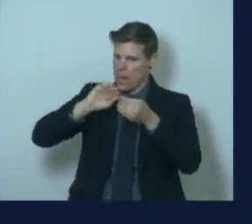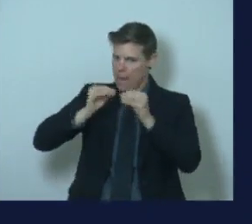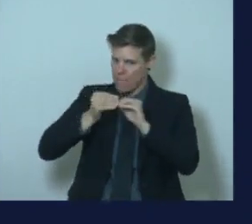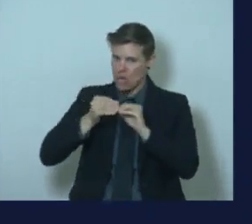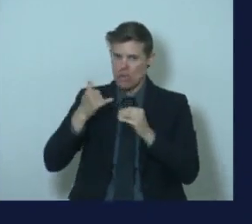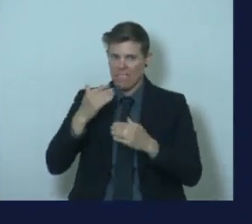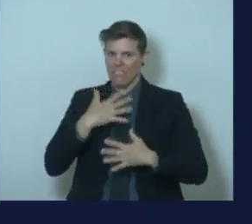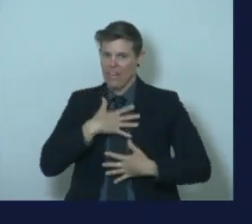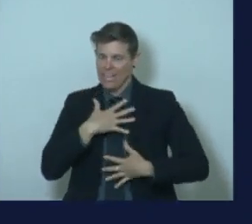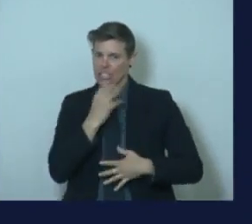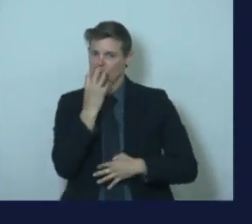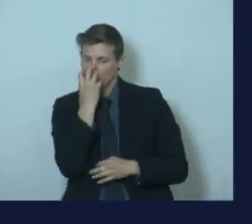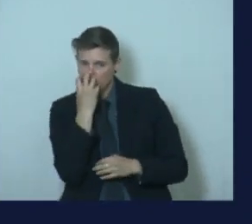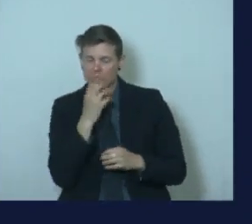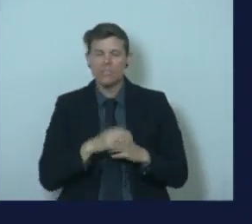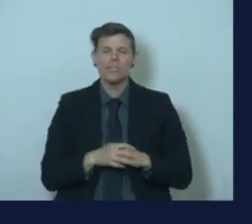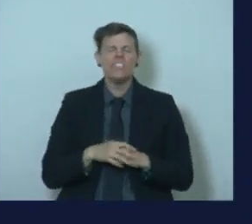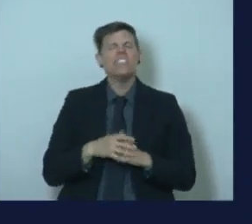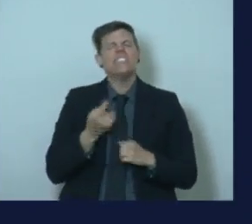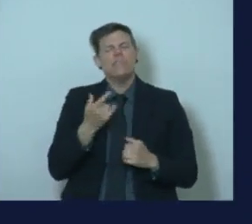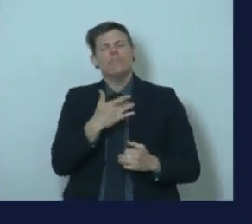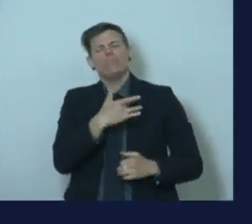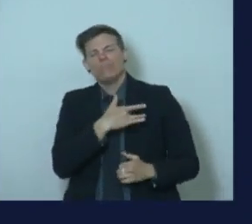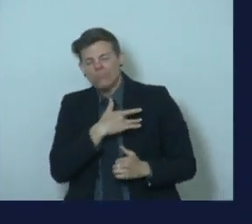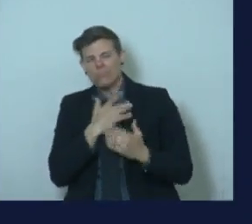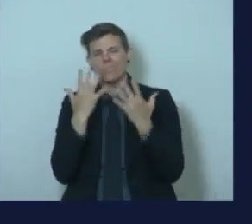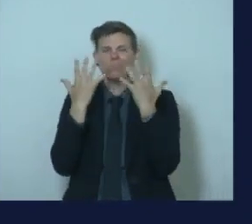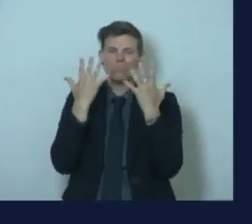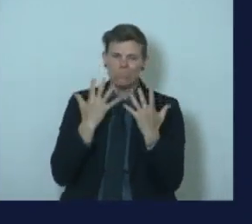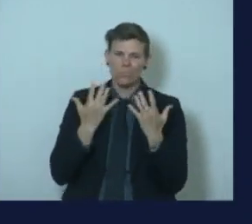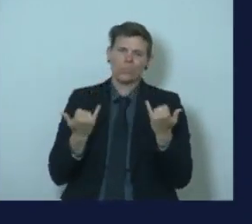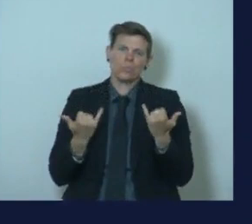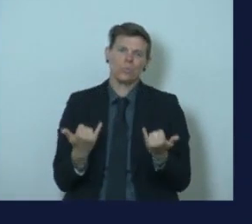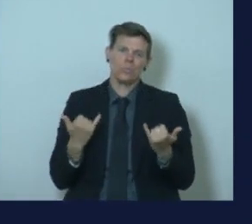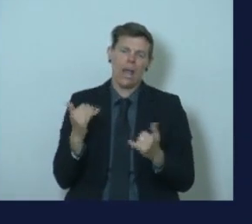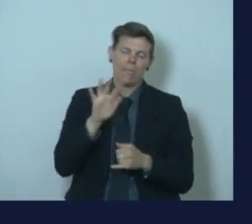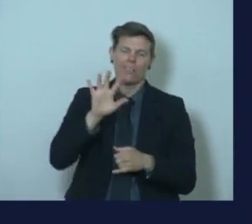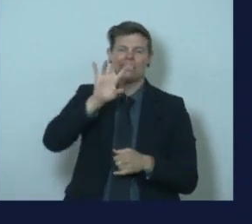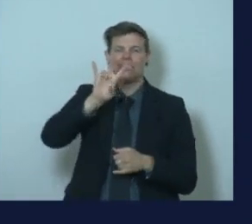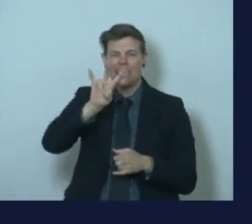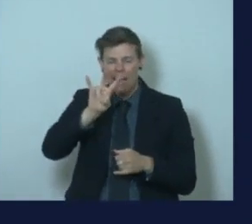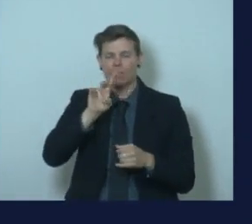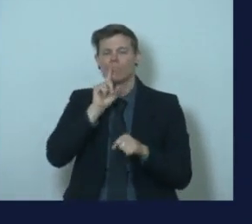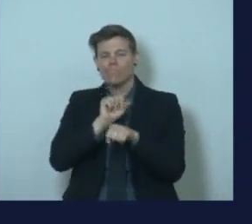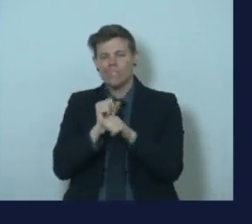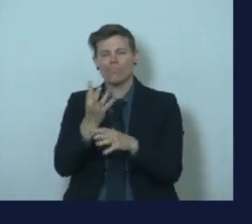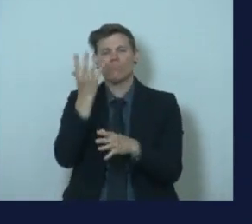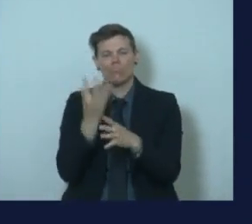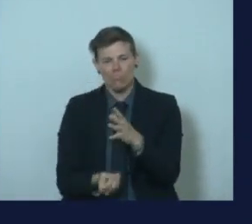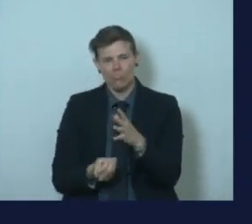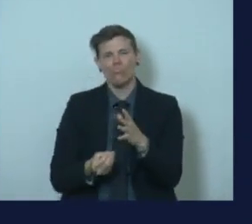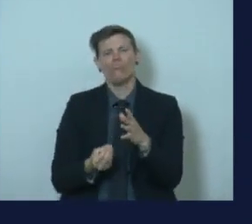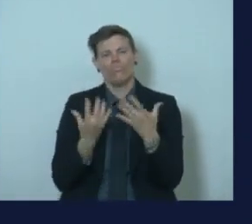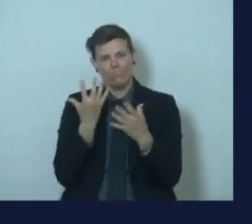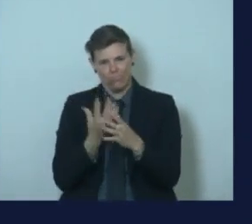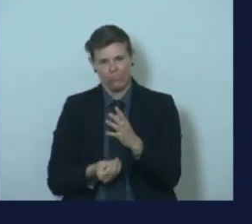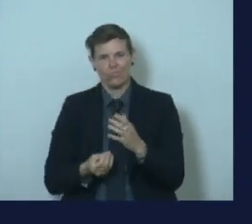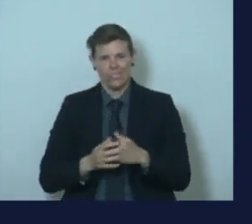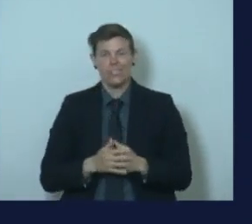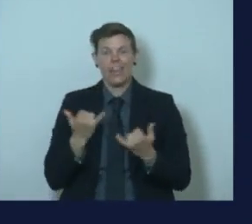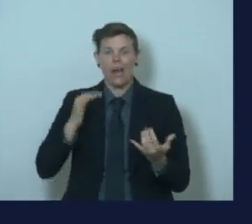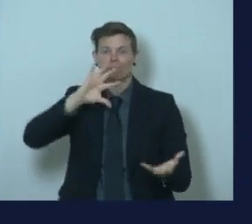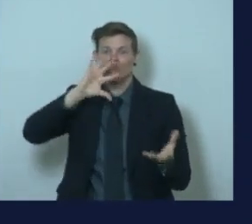THAT IS A VERY CRITICAL ASPECT FOR US TO BE PAY ATTENTION TO.